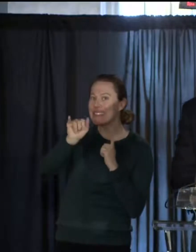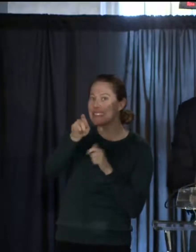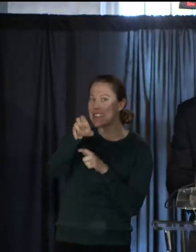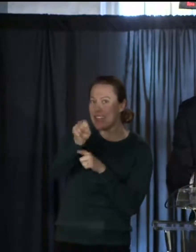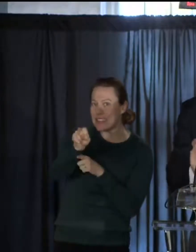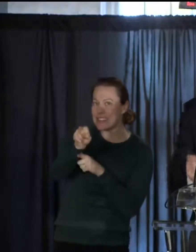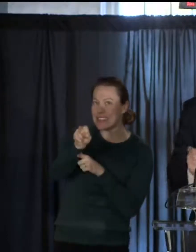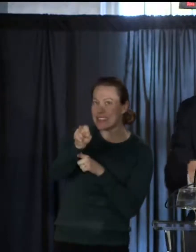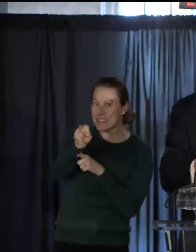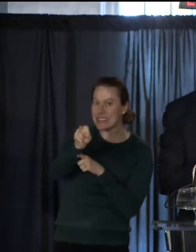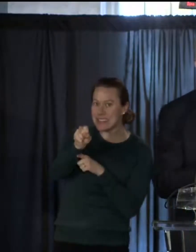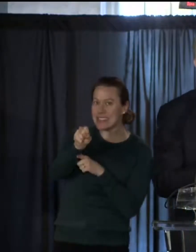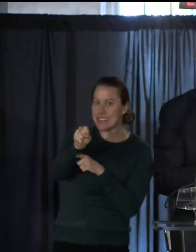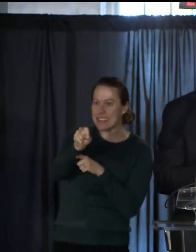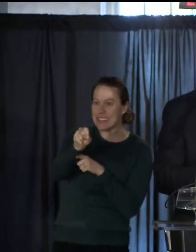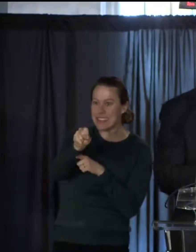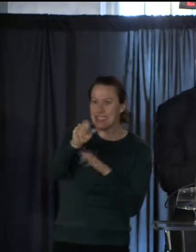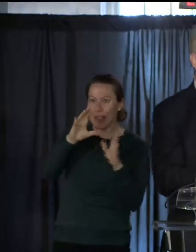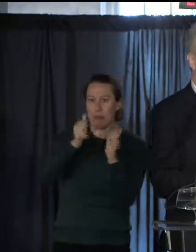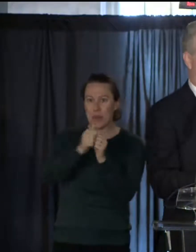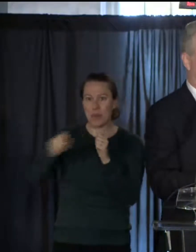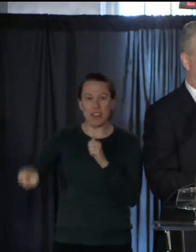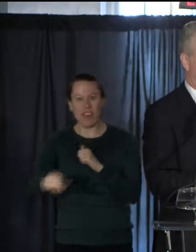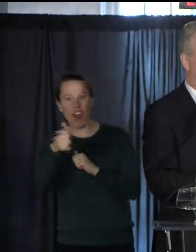PEOPLE IN ANY OTHER STATE IN THE COUNTRY.